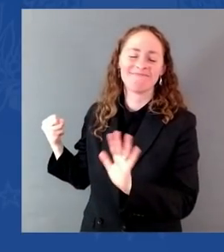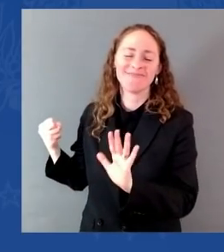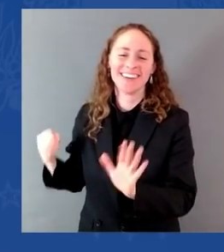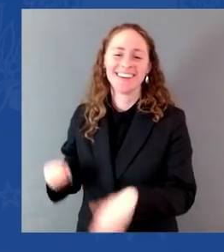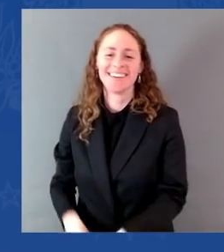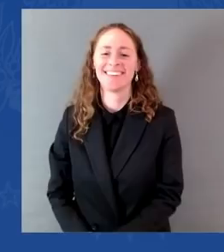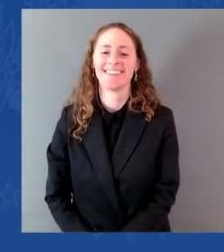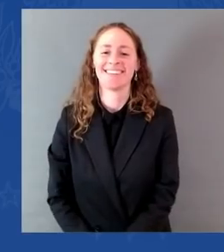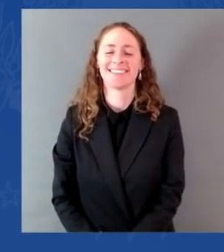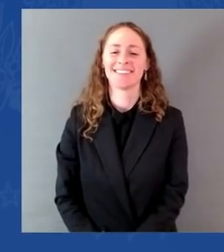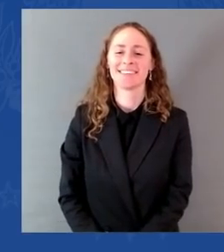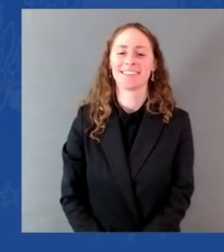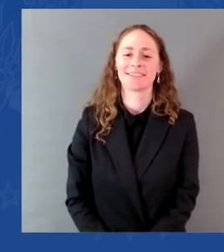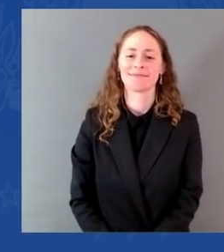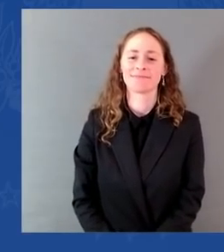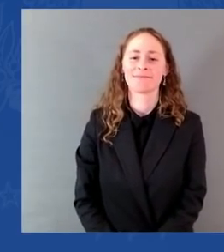The law invests $42 billion